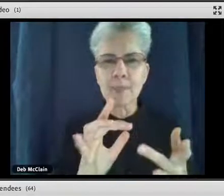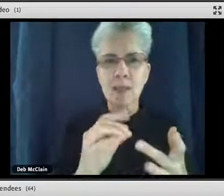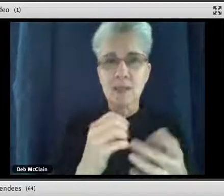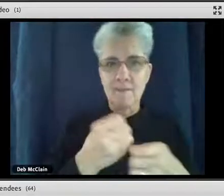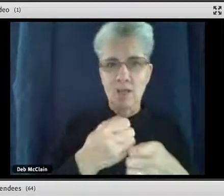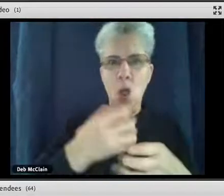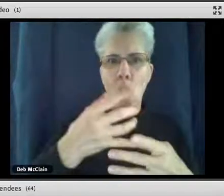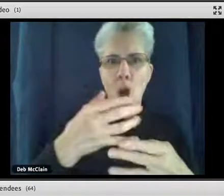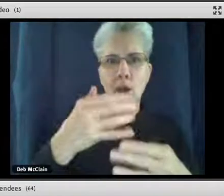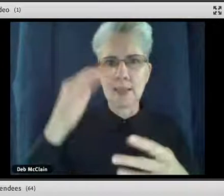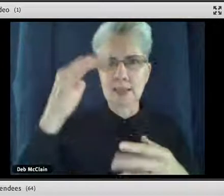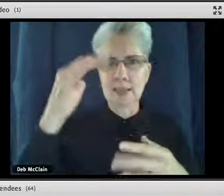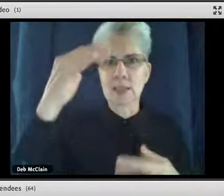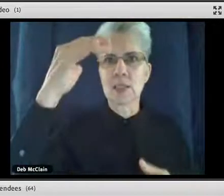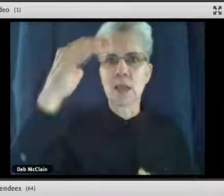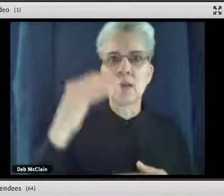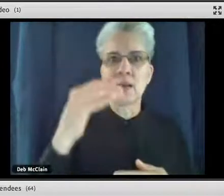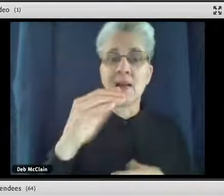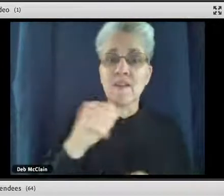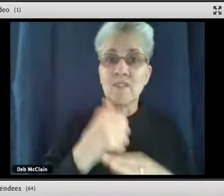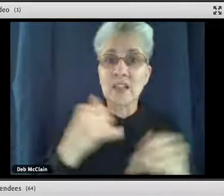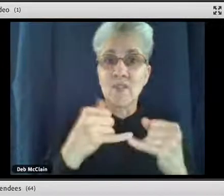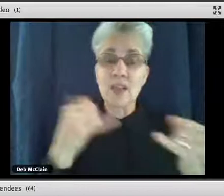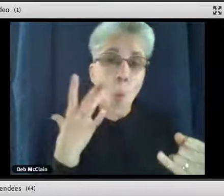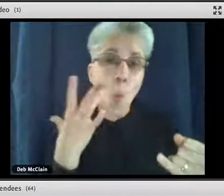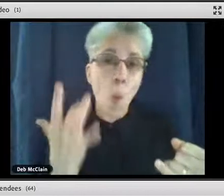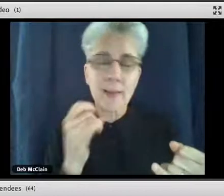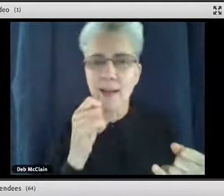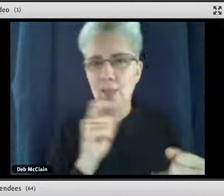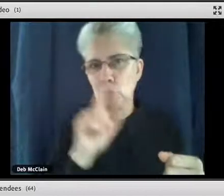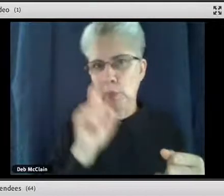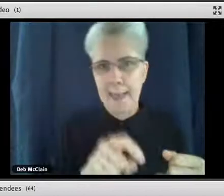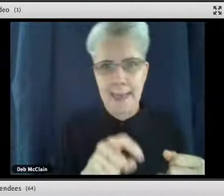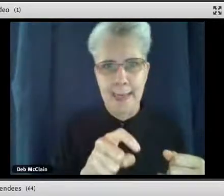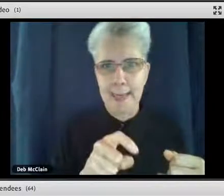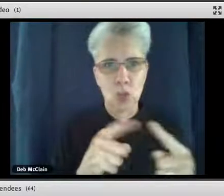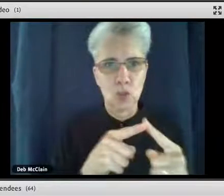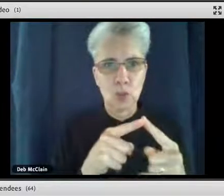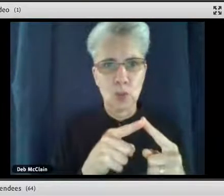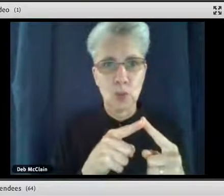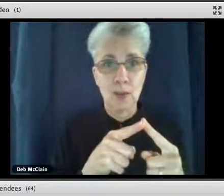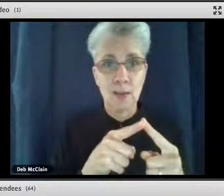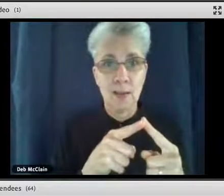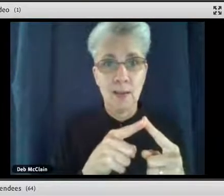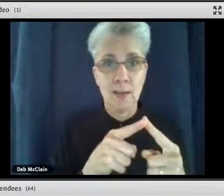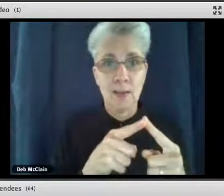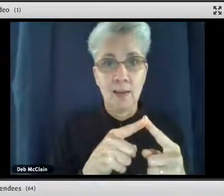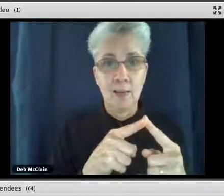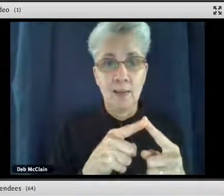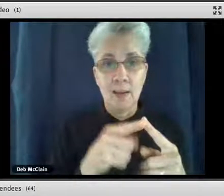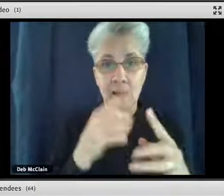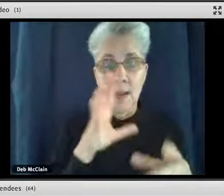you know, this long, long list of fixed fields, it's because not that you need to fill in all of them.